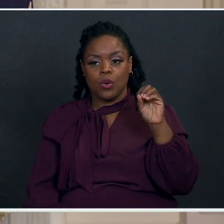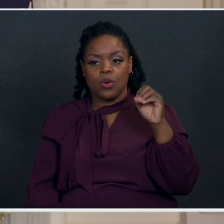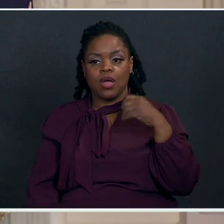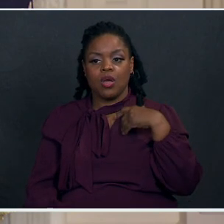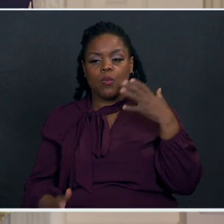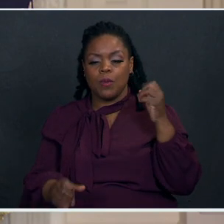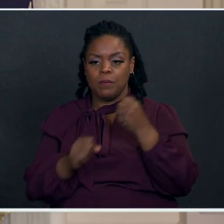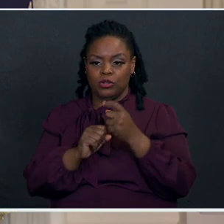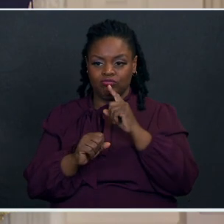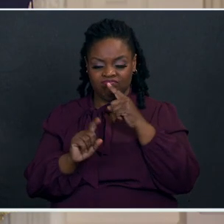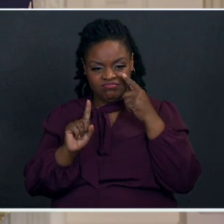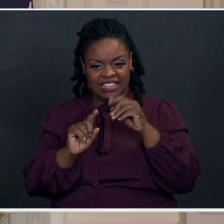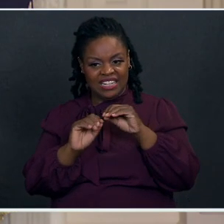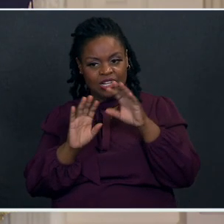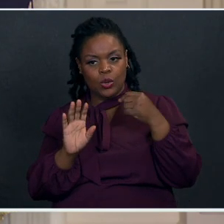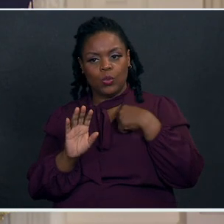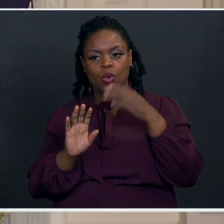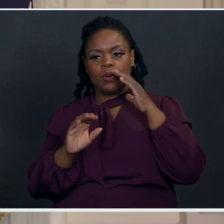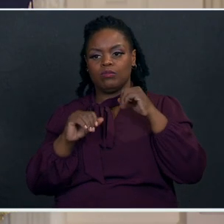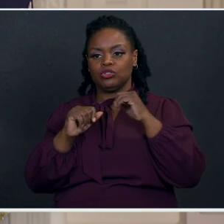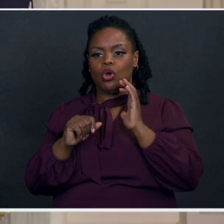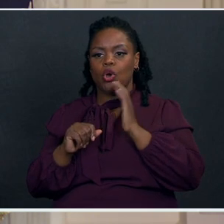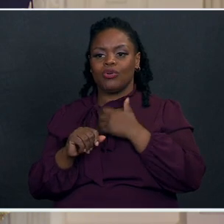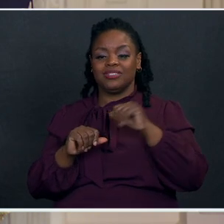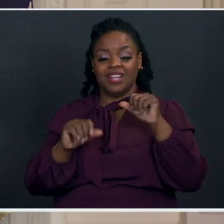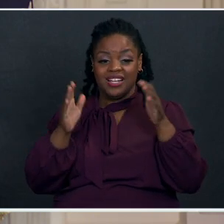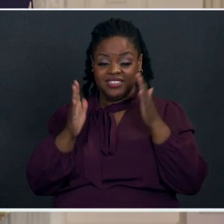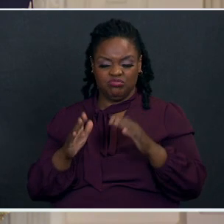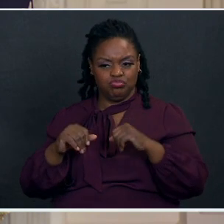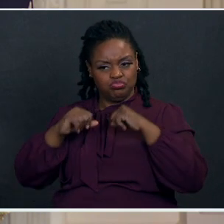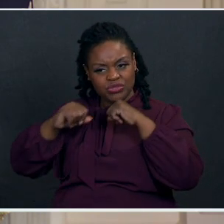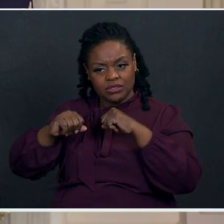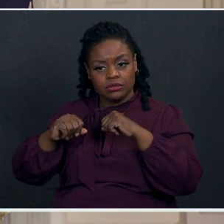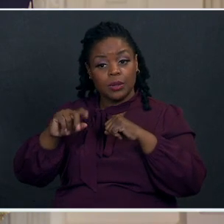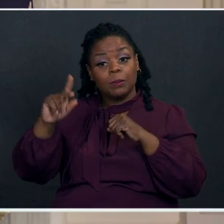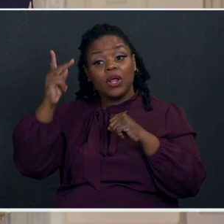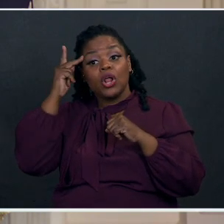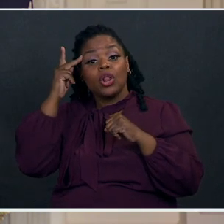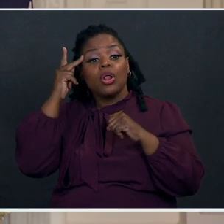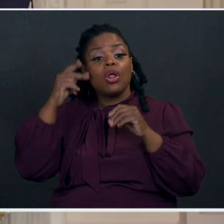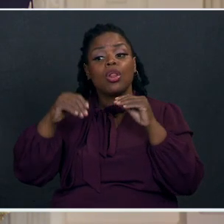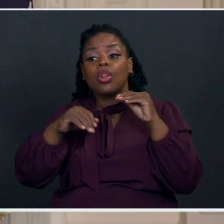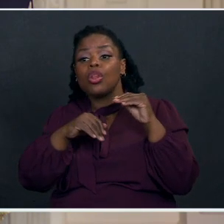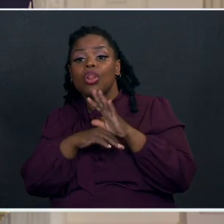our world-class scientists from political interference and ensure they can think, research,